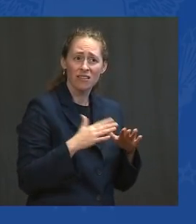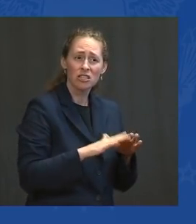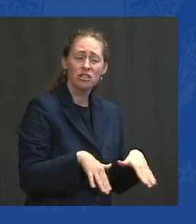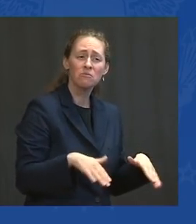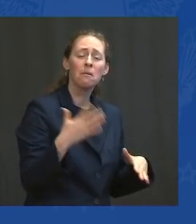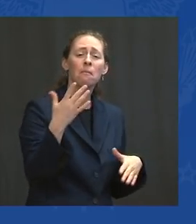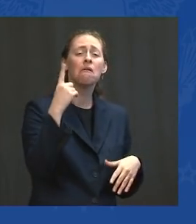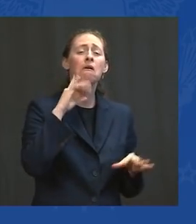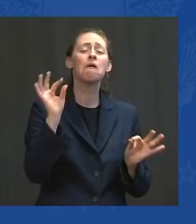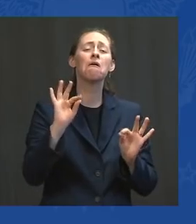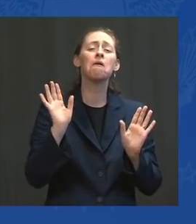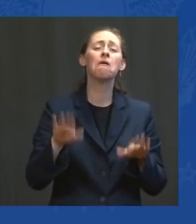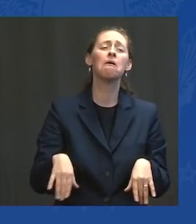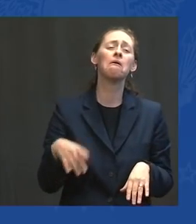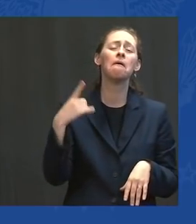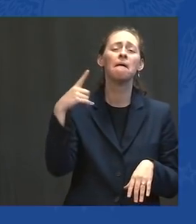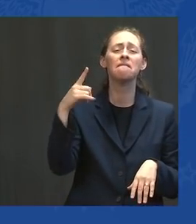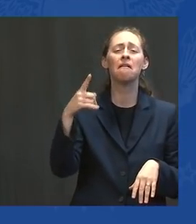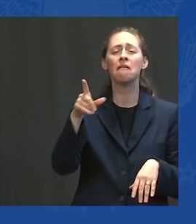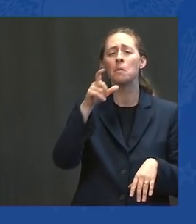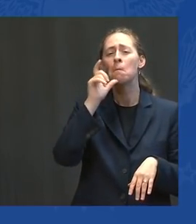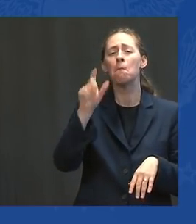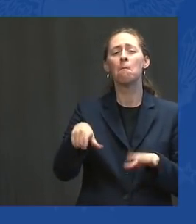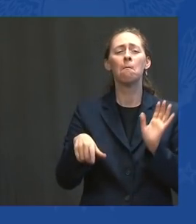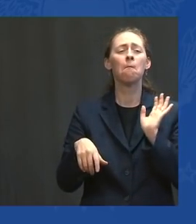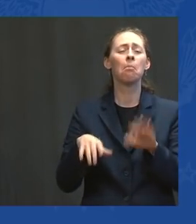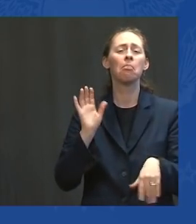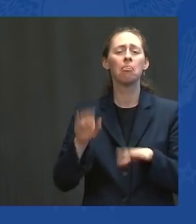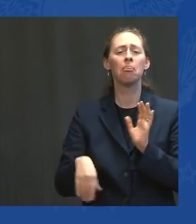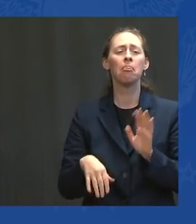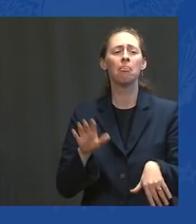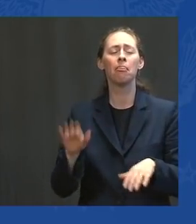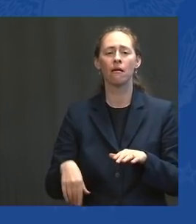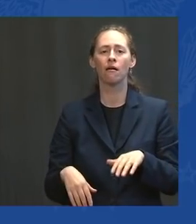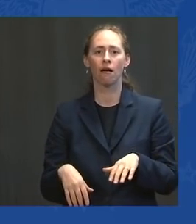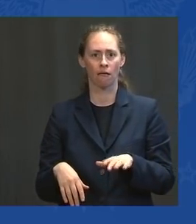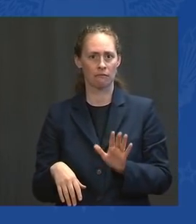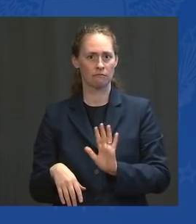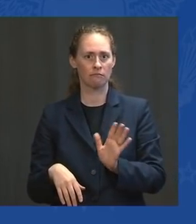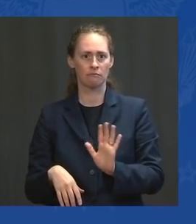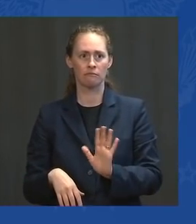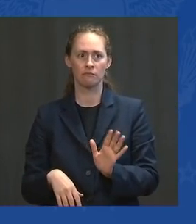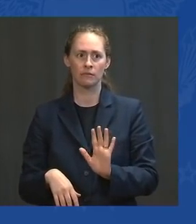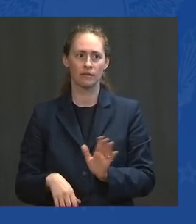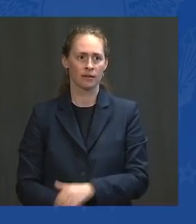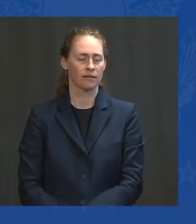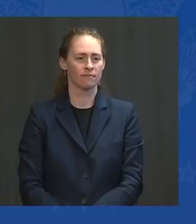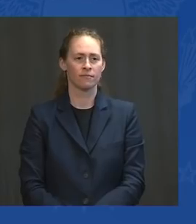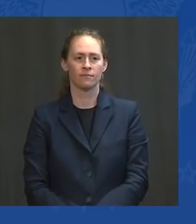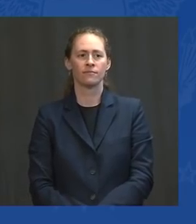didn't have to worry about it, didn't have to do anything about it up to now. But the good news is that our vaccinations